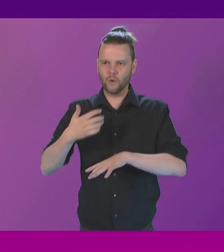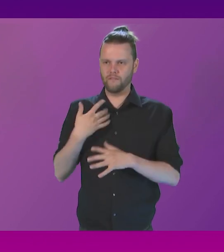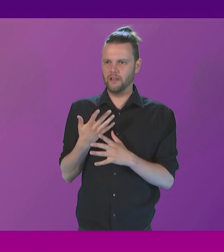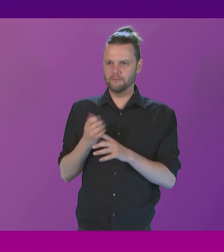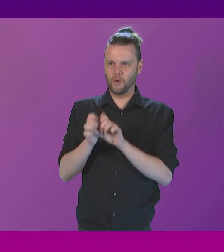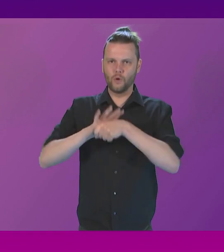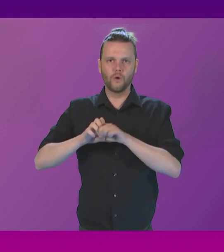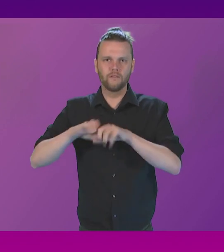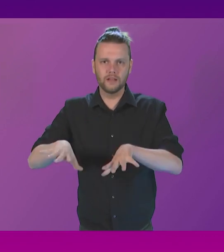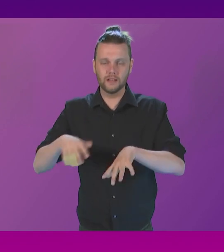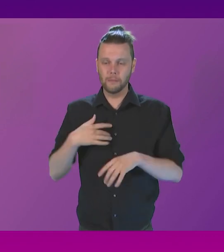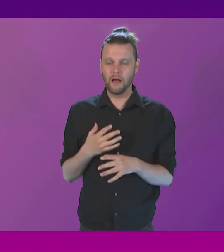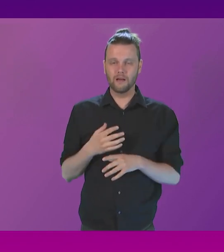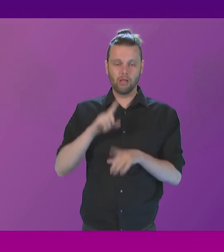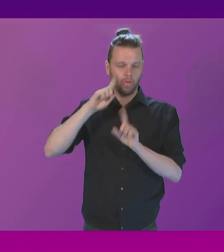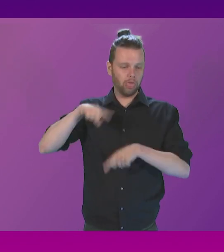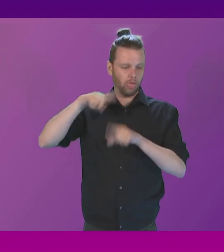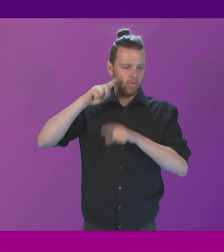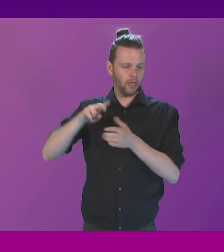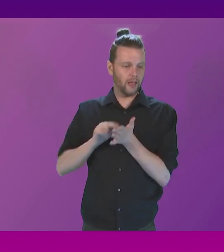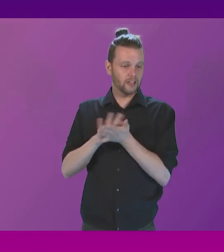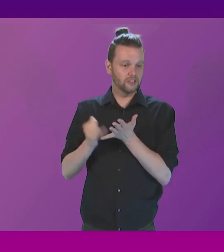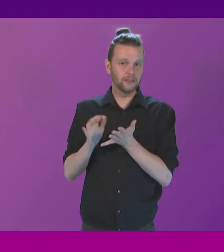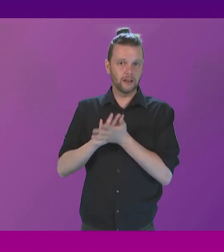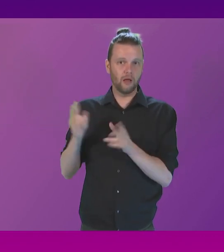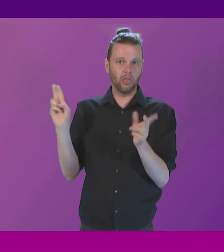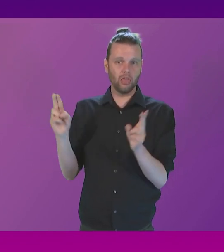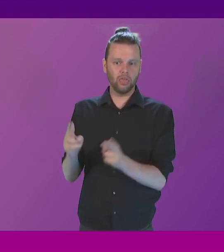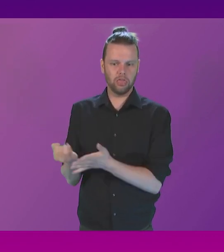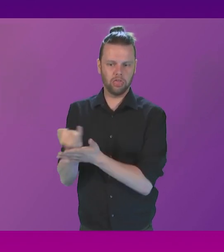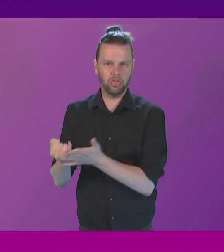neglect by Scottish ministers has left the health service in a terrible state?